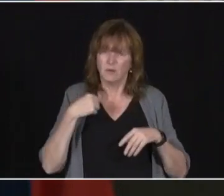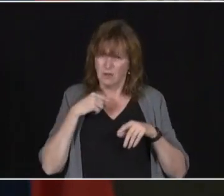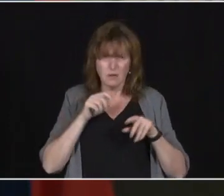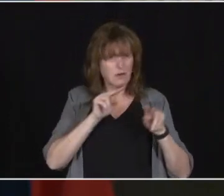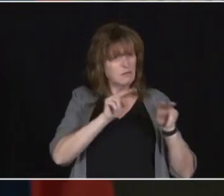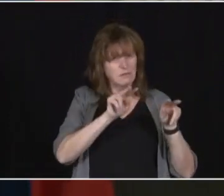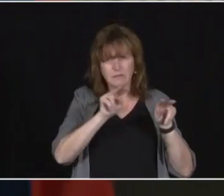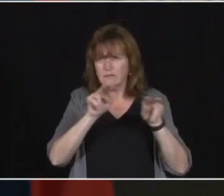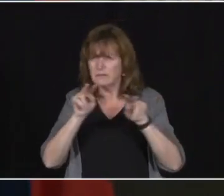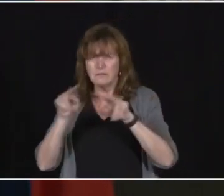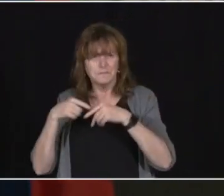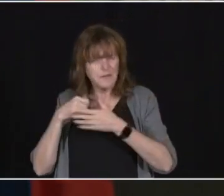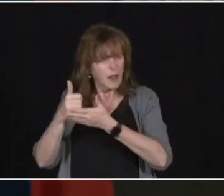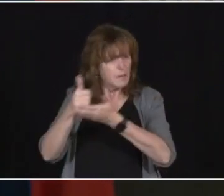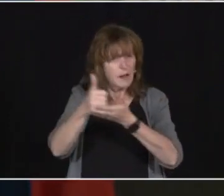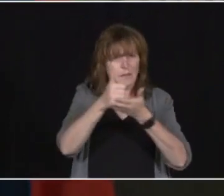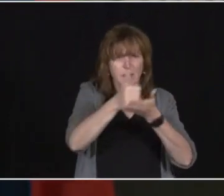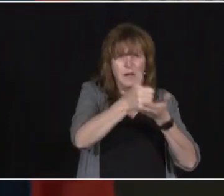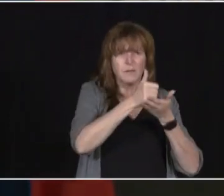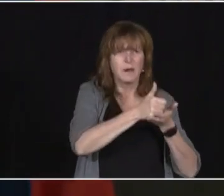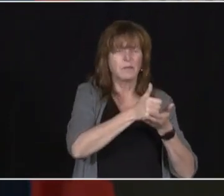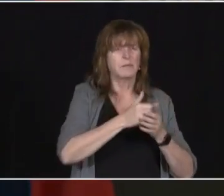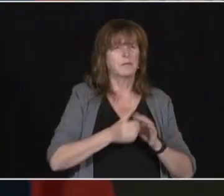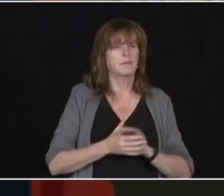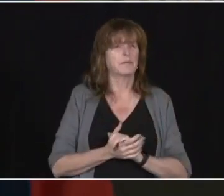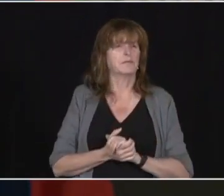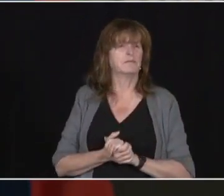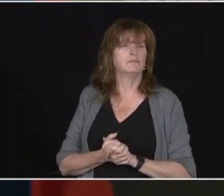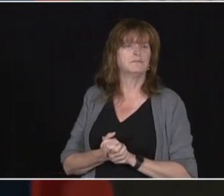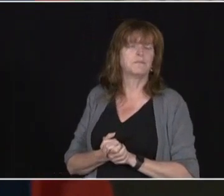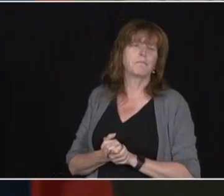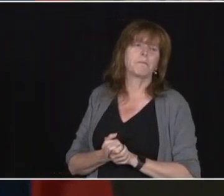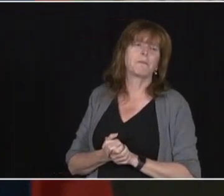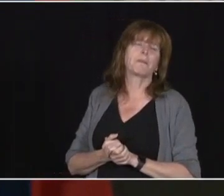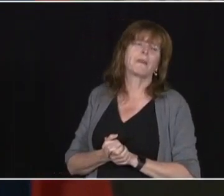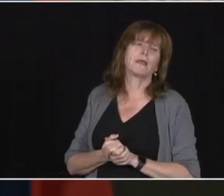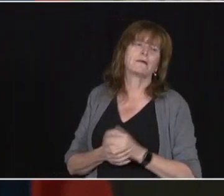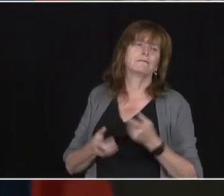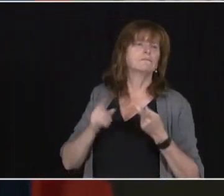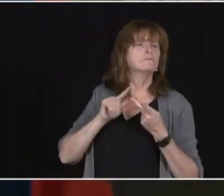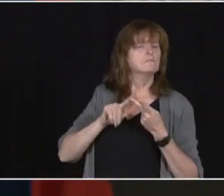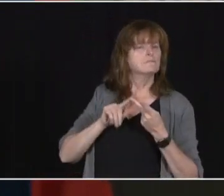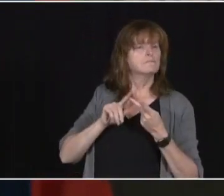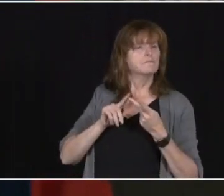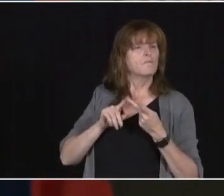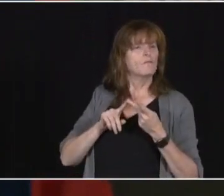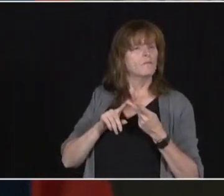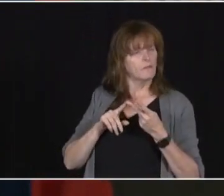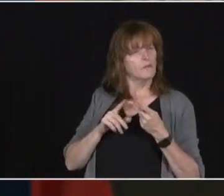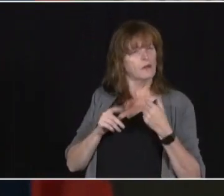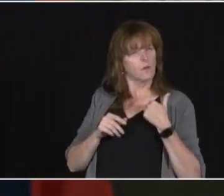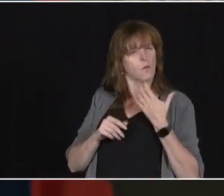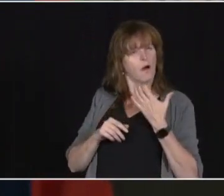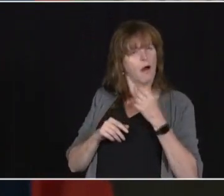We will have an eye on that, and we will help them any way we can. I wanted to ask about contract tracing.